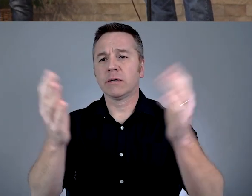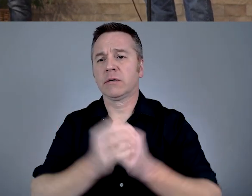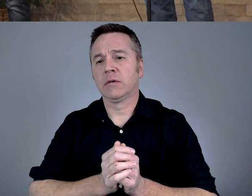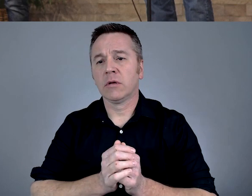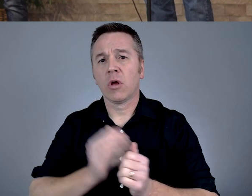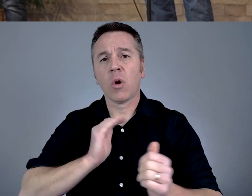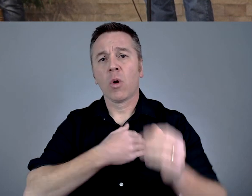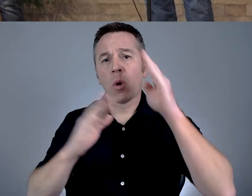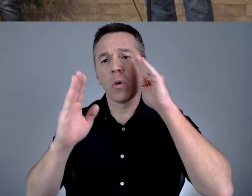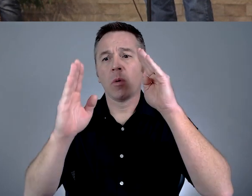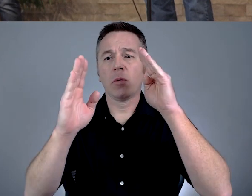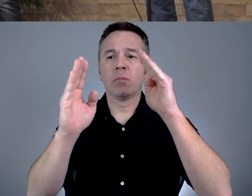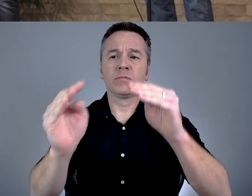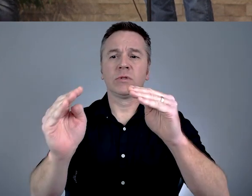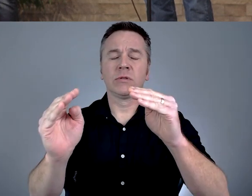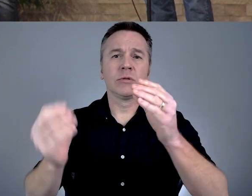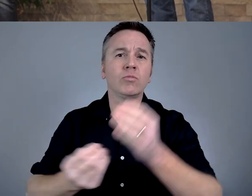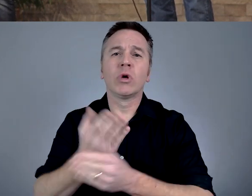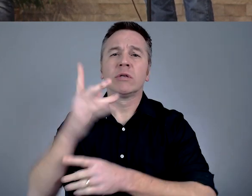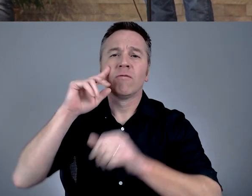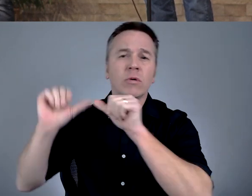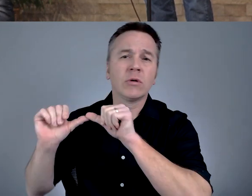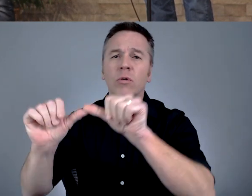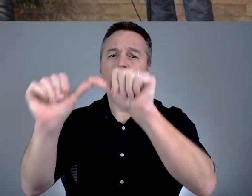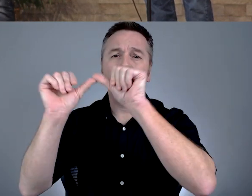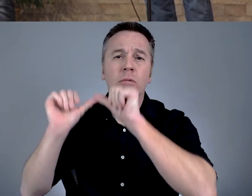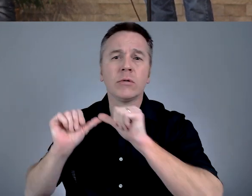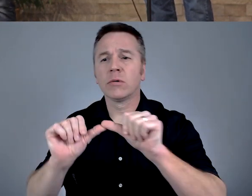Our hope springs eternal;